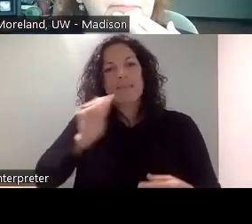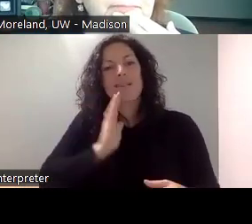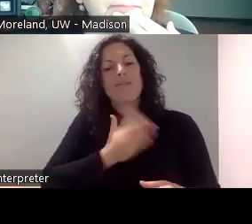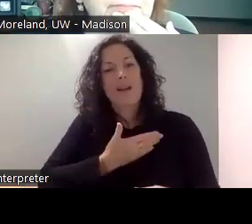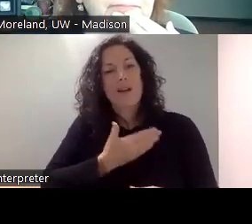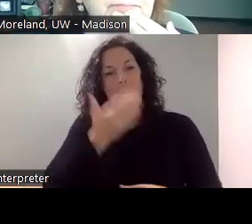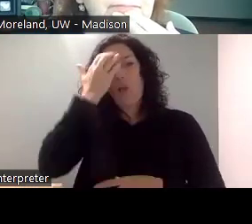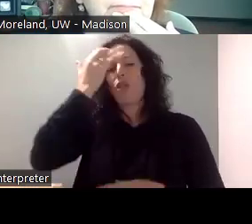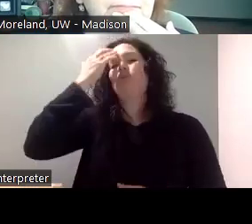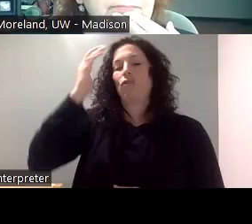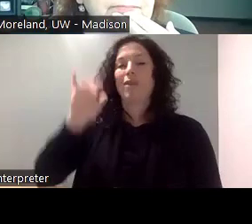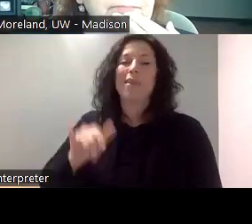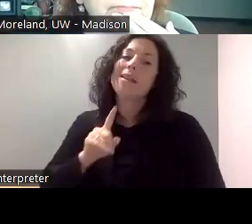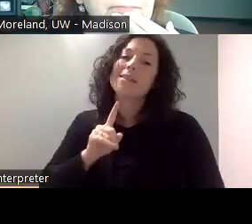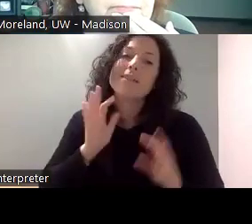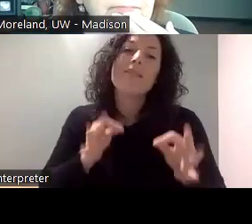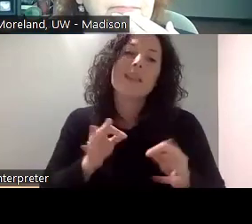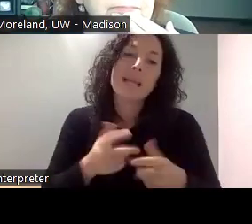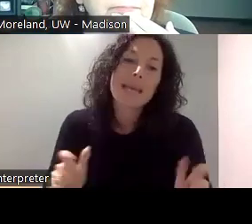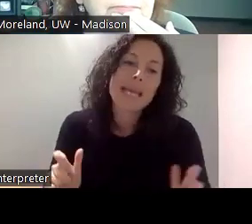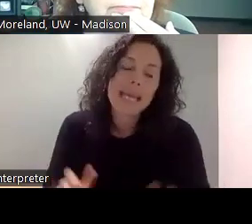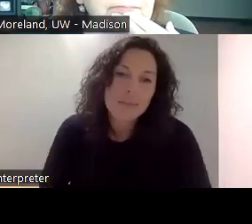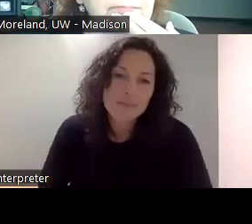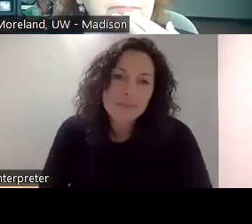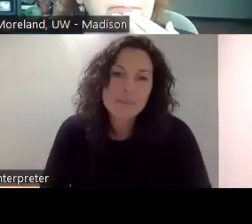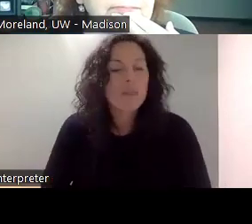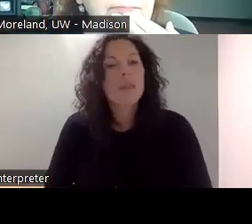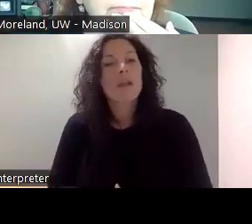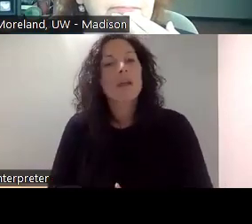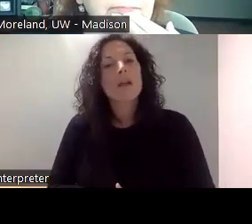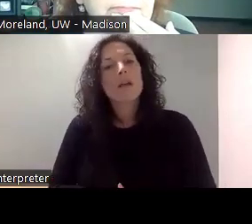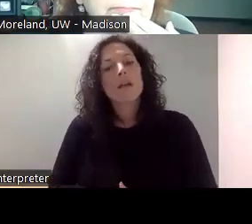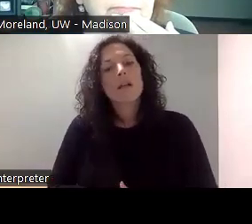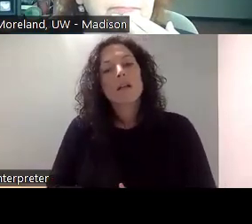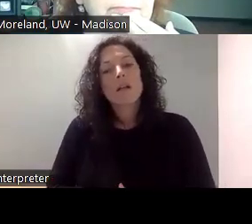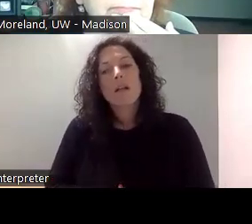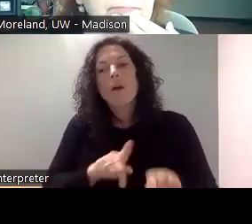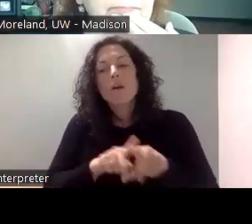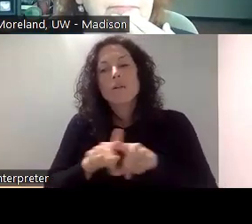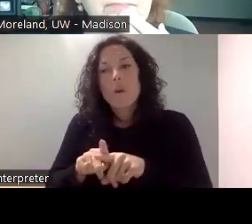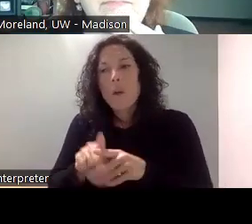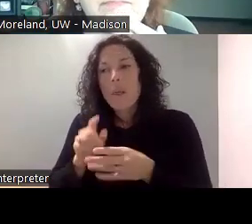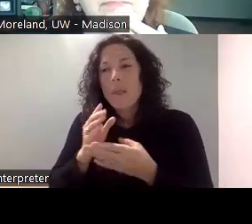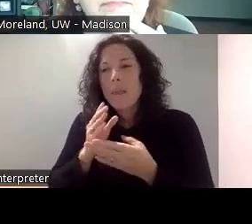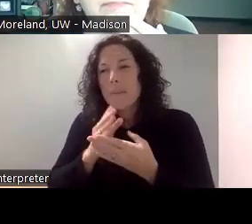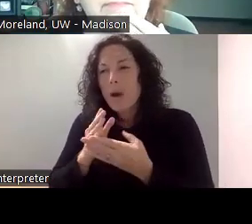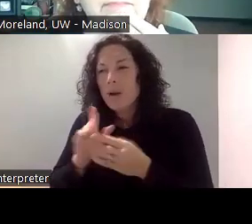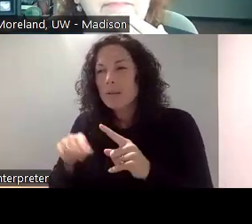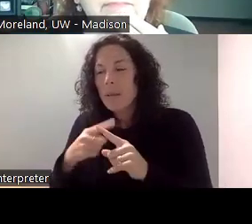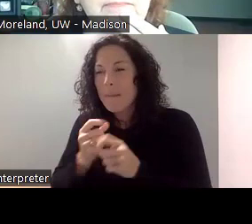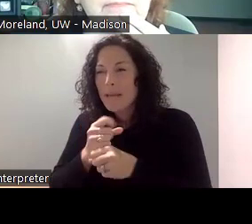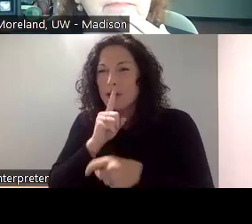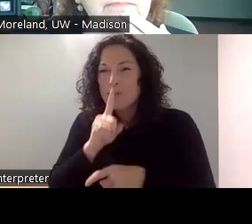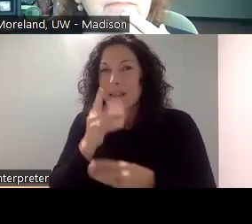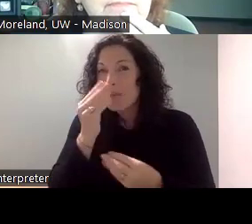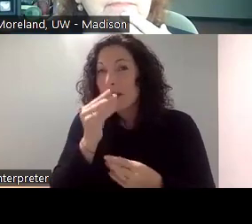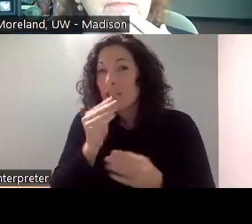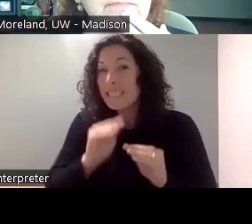That's absolutely huge as well as the pieces about making sure the information is clear and transparent